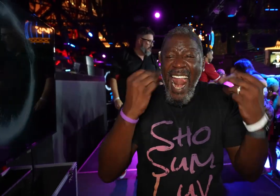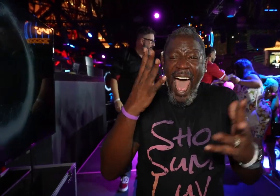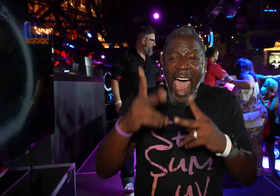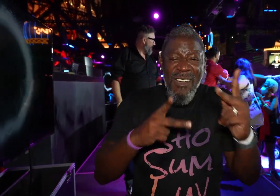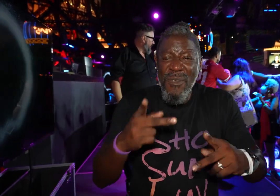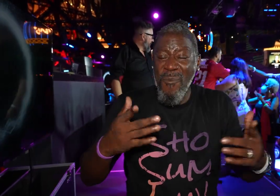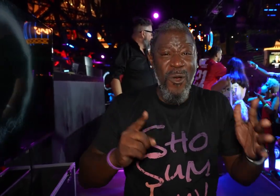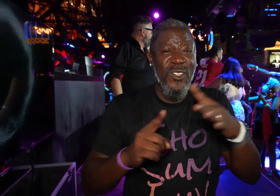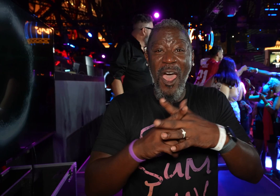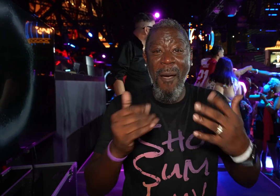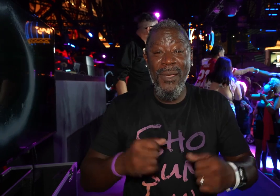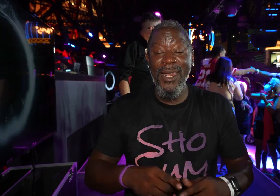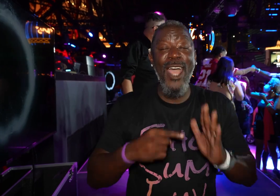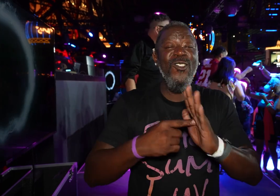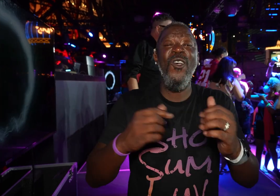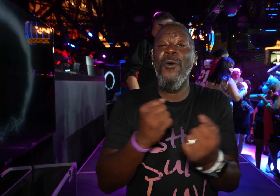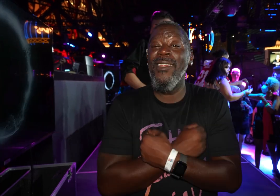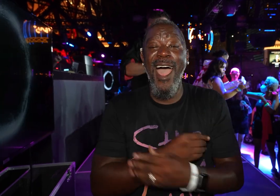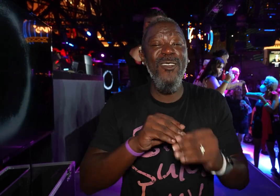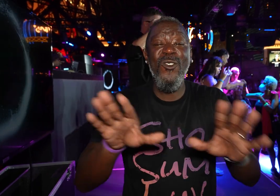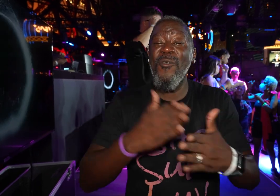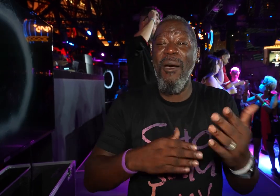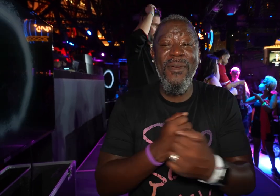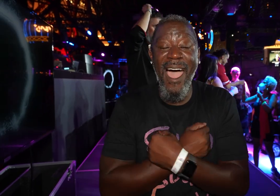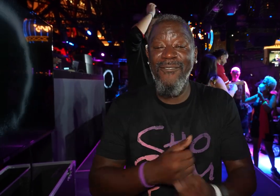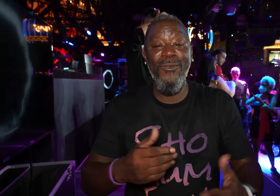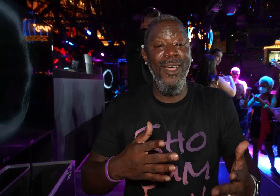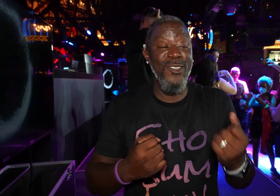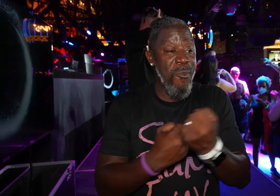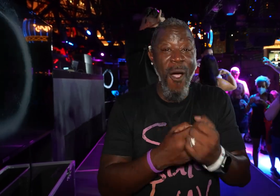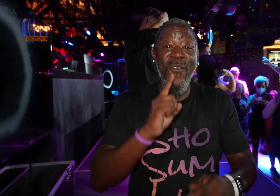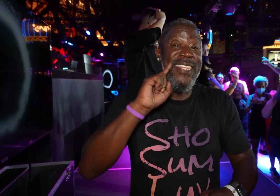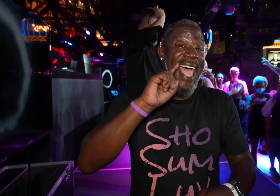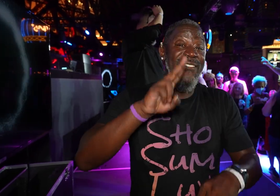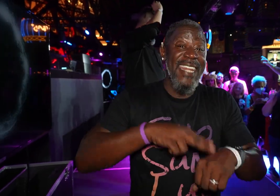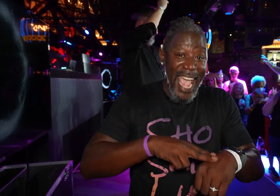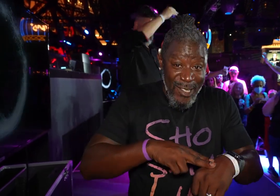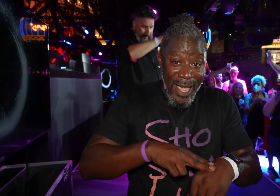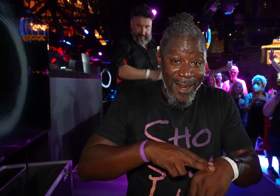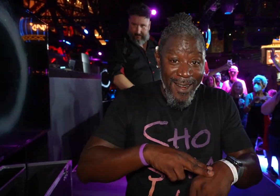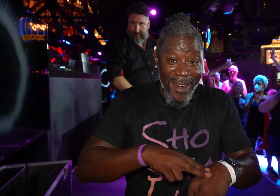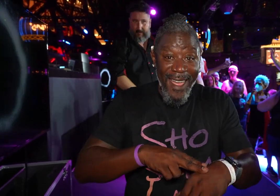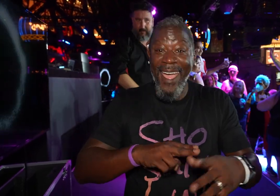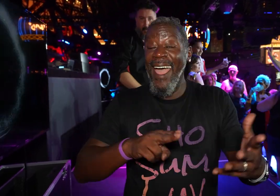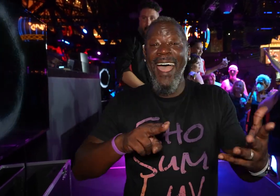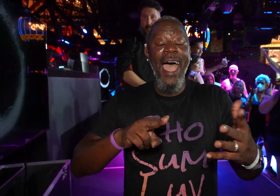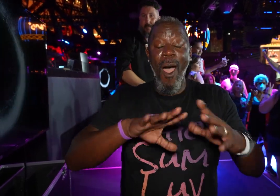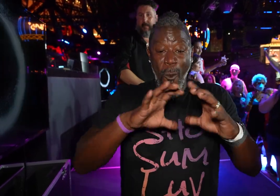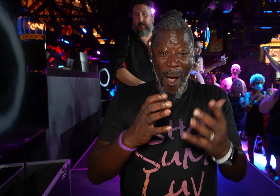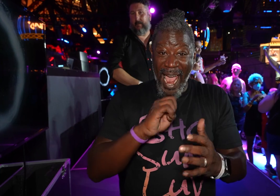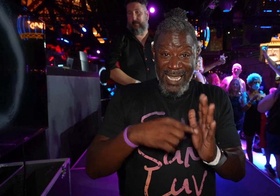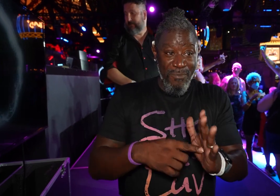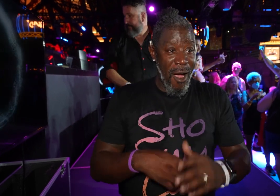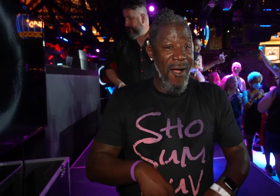A lot of people showed up to sho sum luv and support for the DeafNation World Expo and